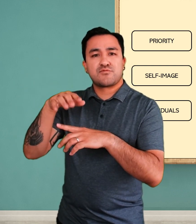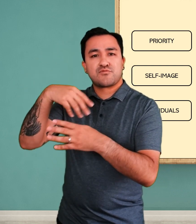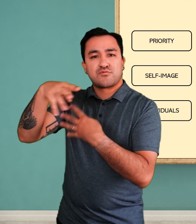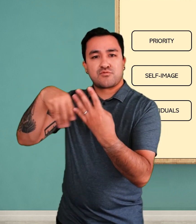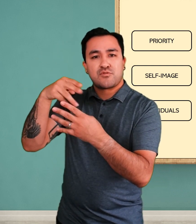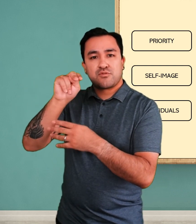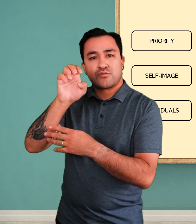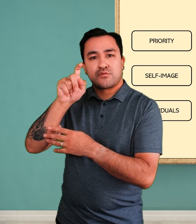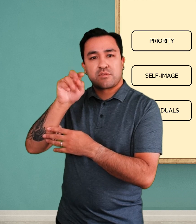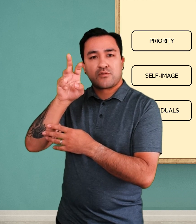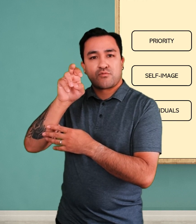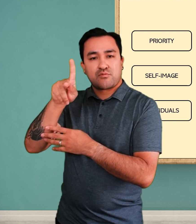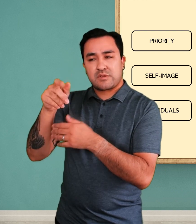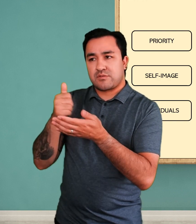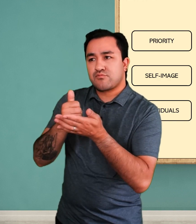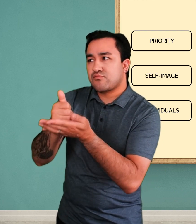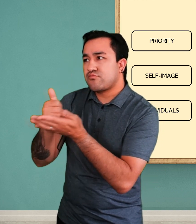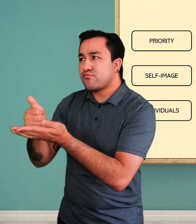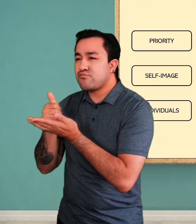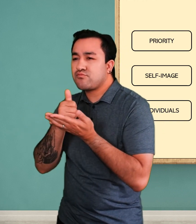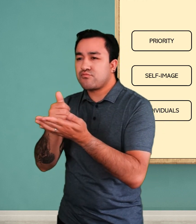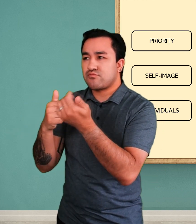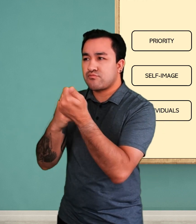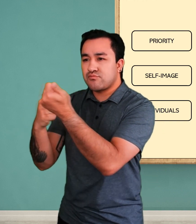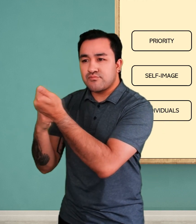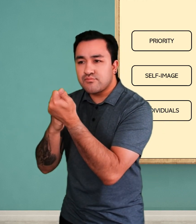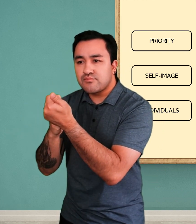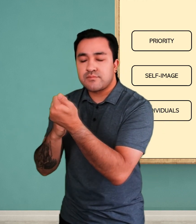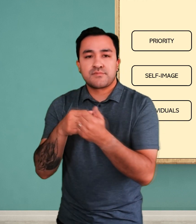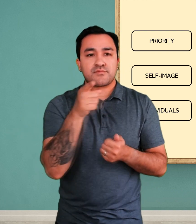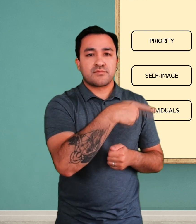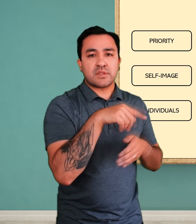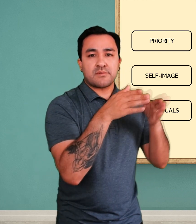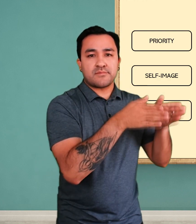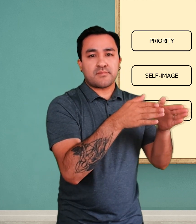Whereas, individualistic cultures will rely or depend on people they have close